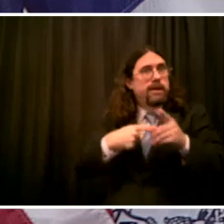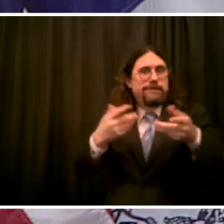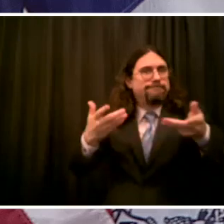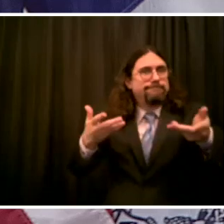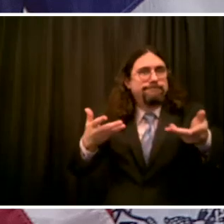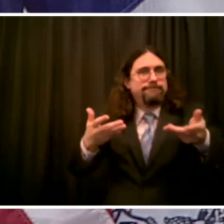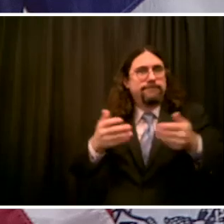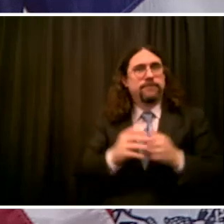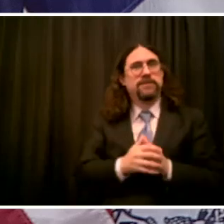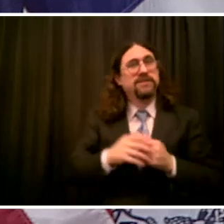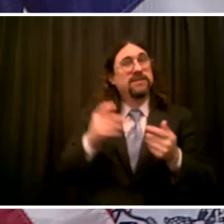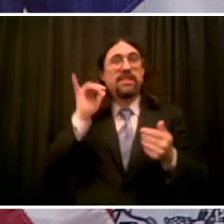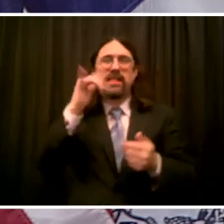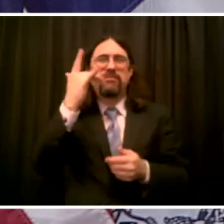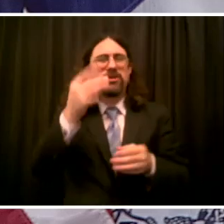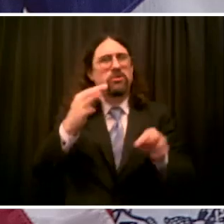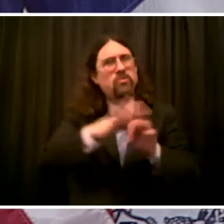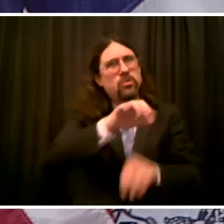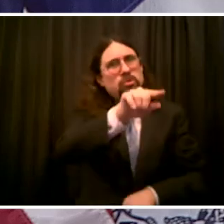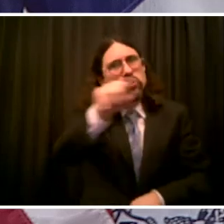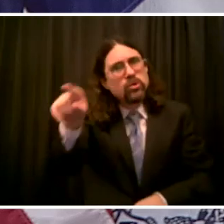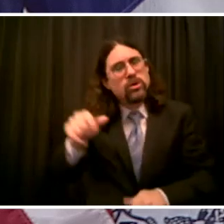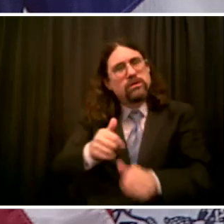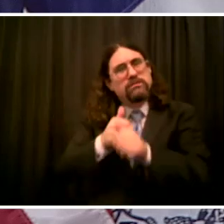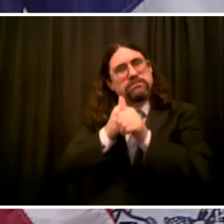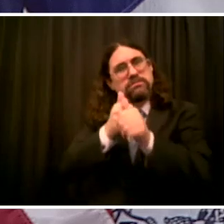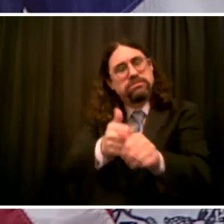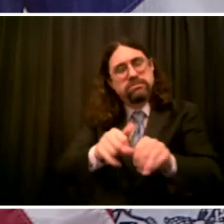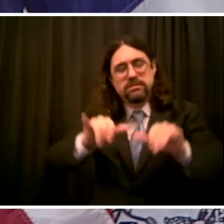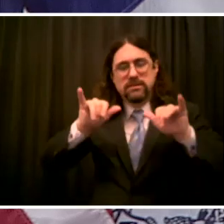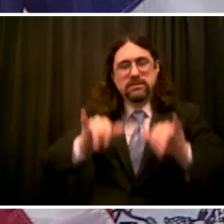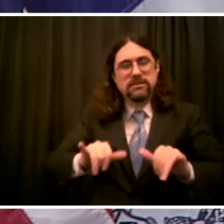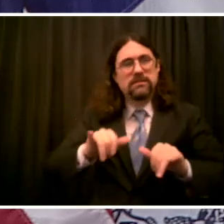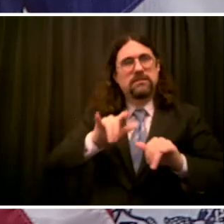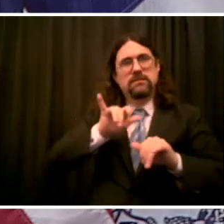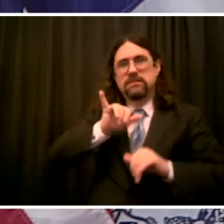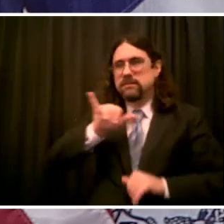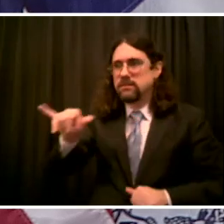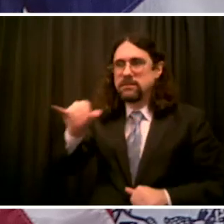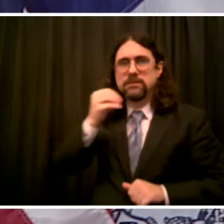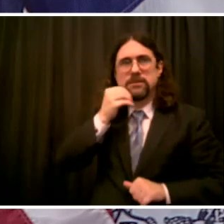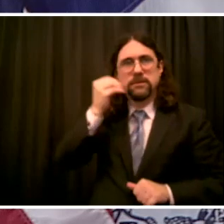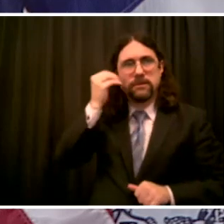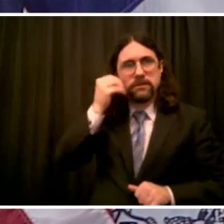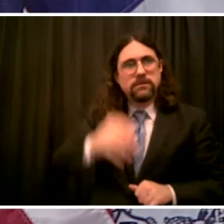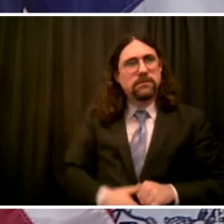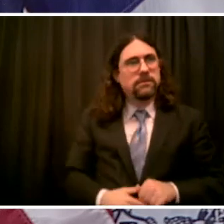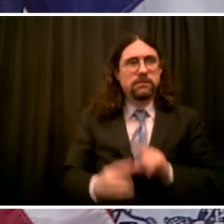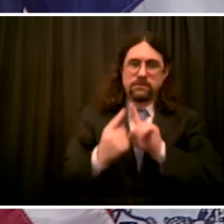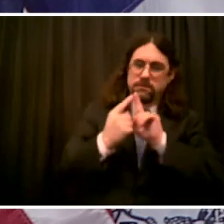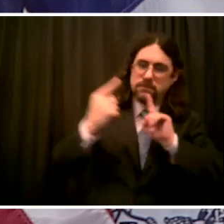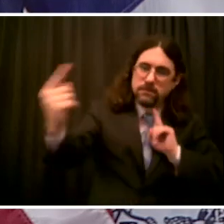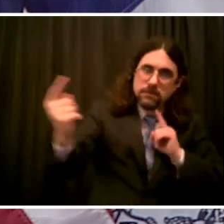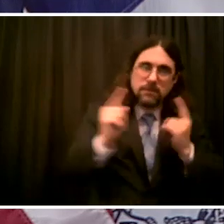SHELTERING IN PLACE, THE SOCIAL DISTANCING, THE FACE COVERINGS, ALL OF THE WORK THAT'S BEING DONE H ASTOON CTIENU